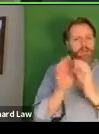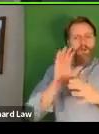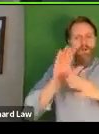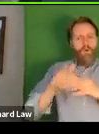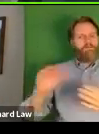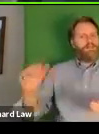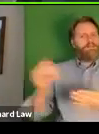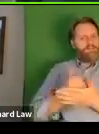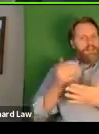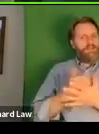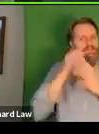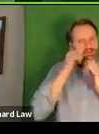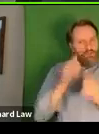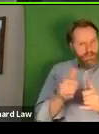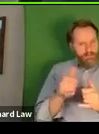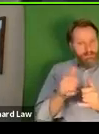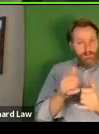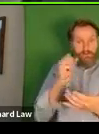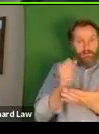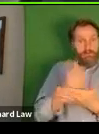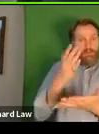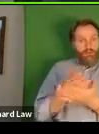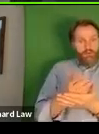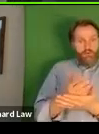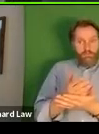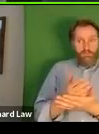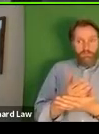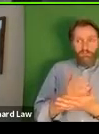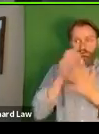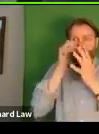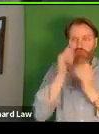that should be being carried out on a daily basis and the generic risk